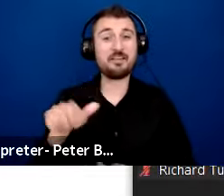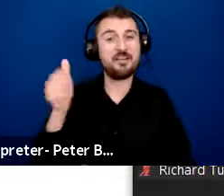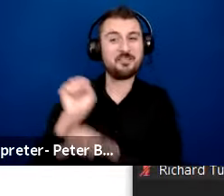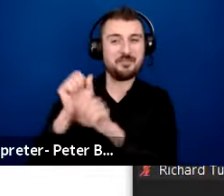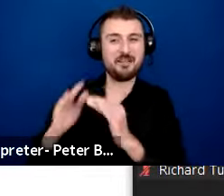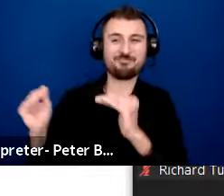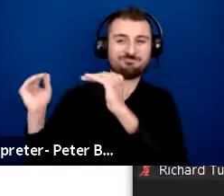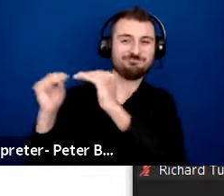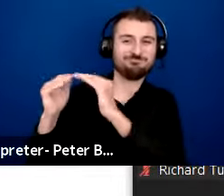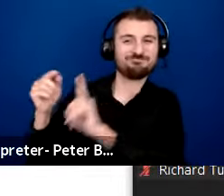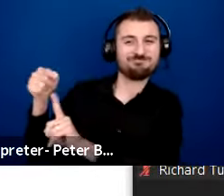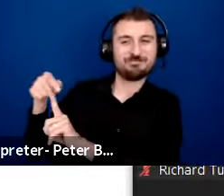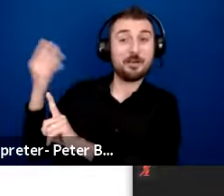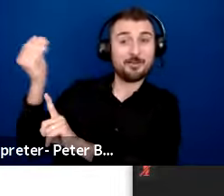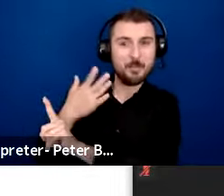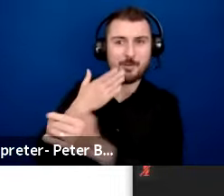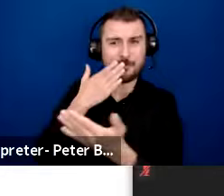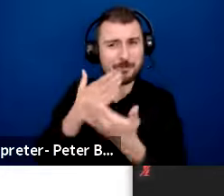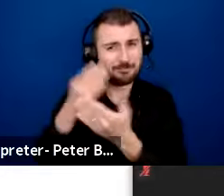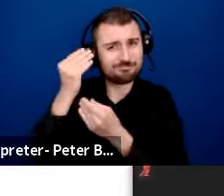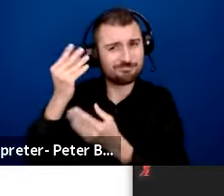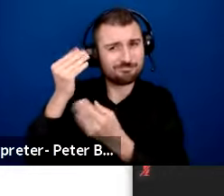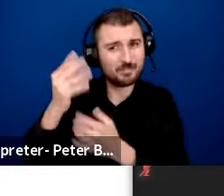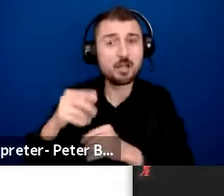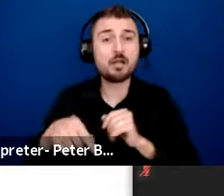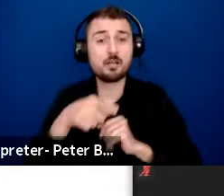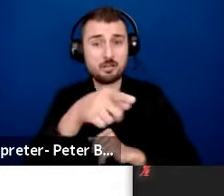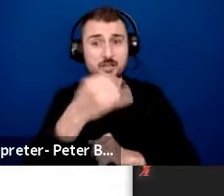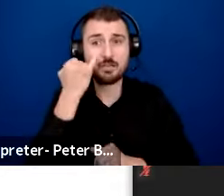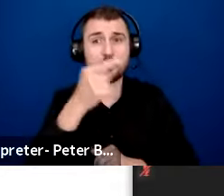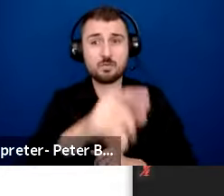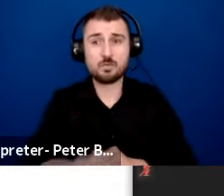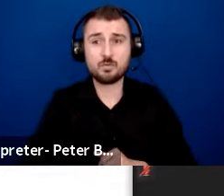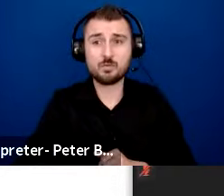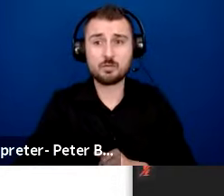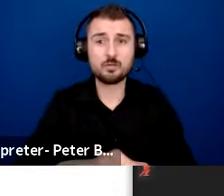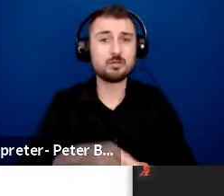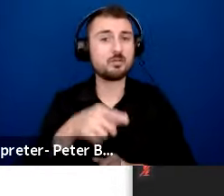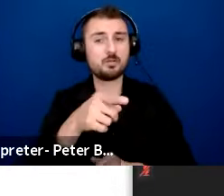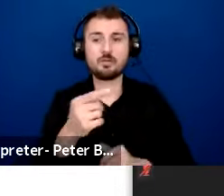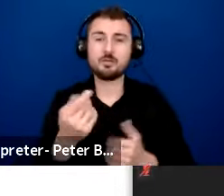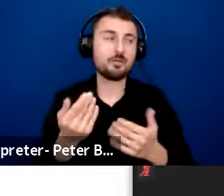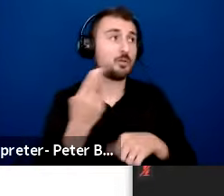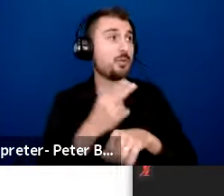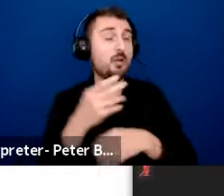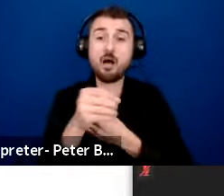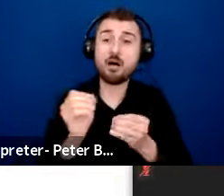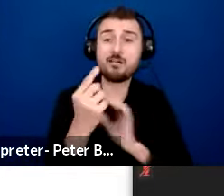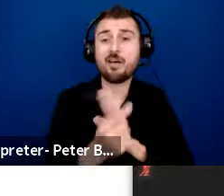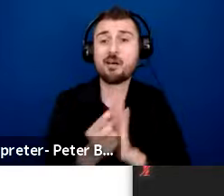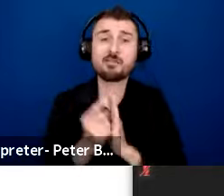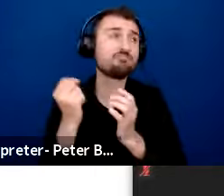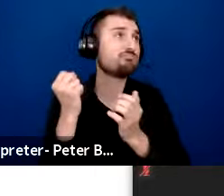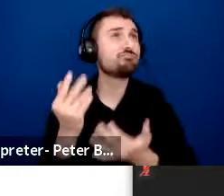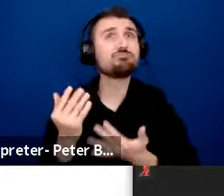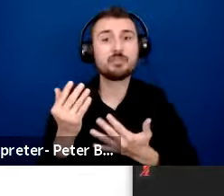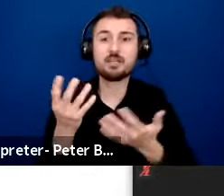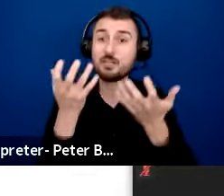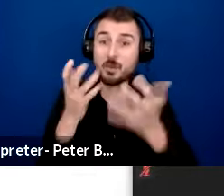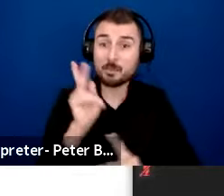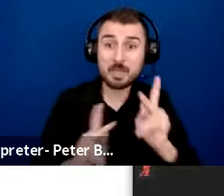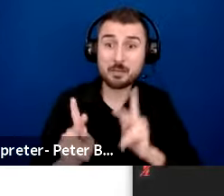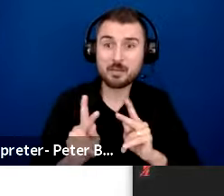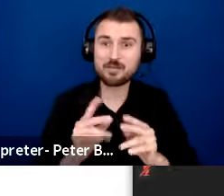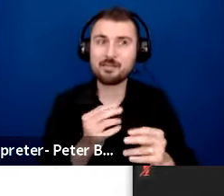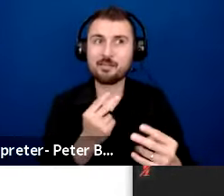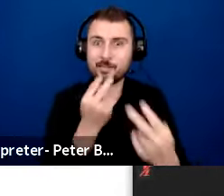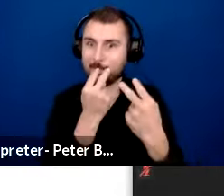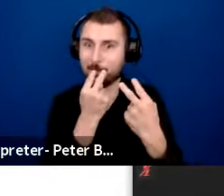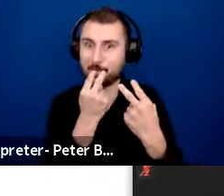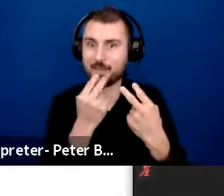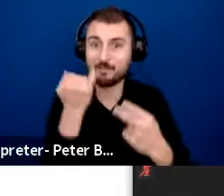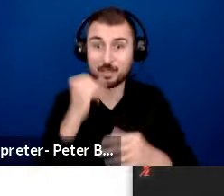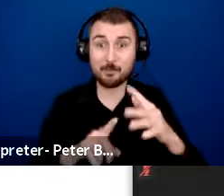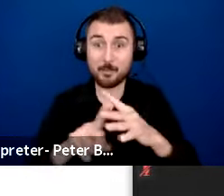First I'll show the white board. When I click the green button down below it opens up a choice and one says white board so I'm opening that right now